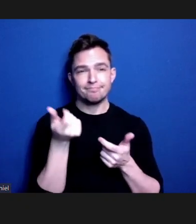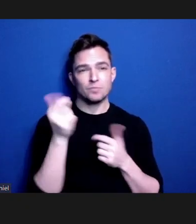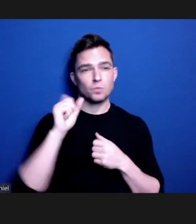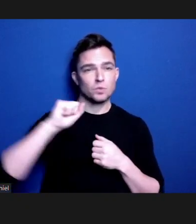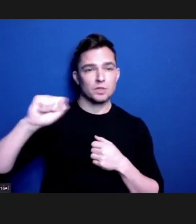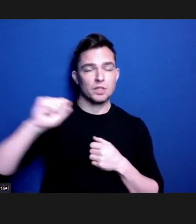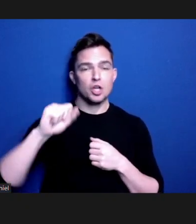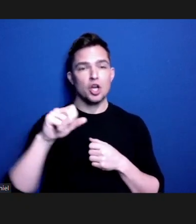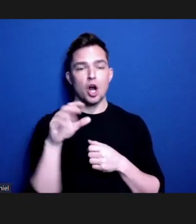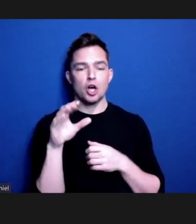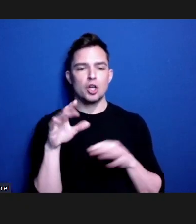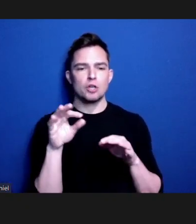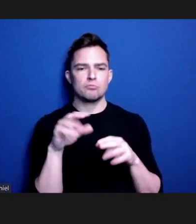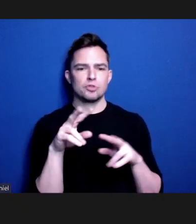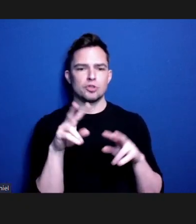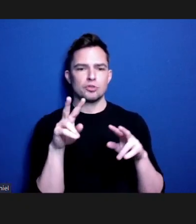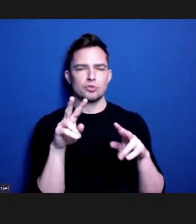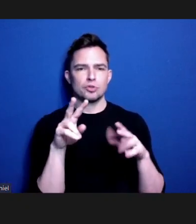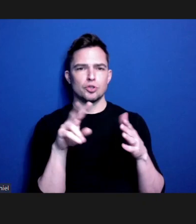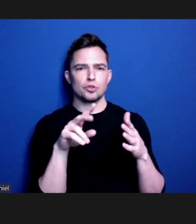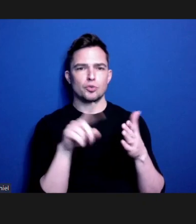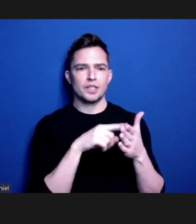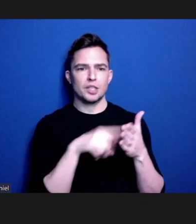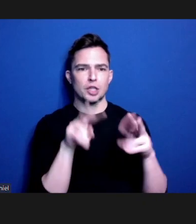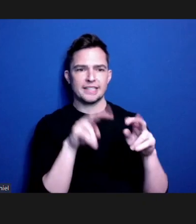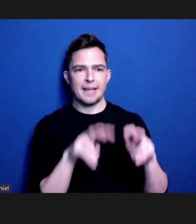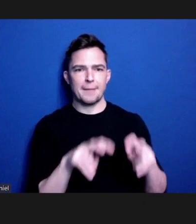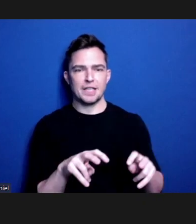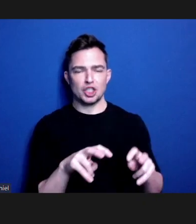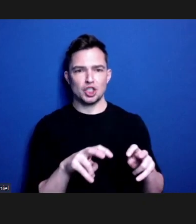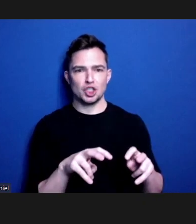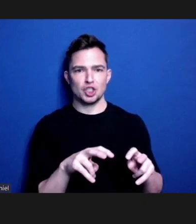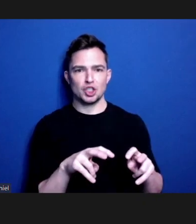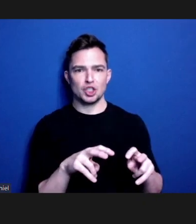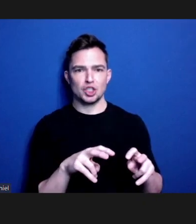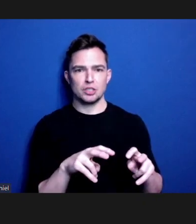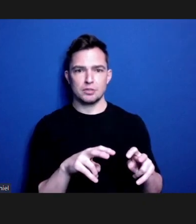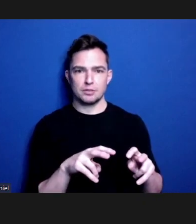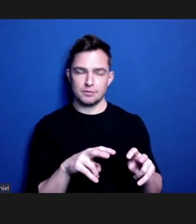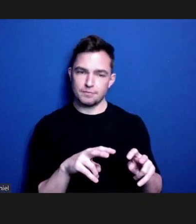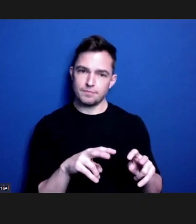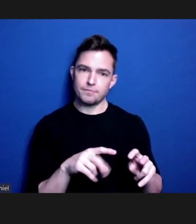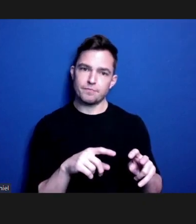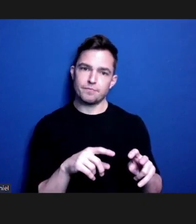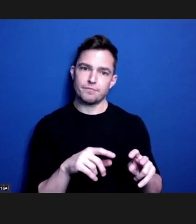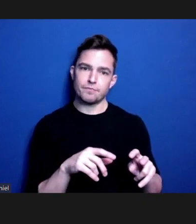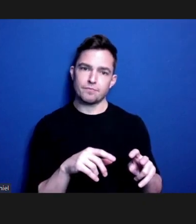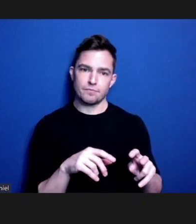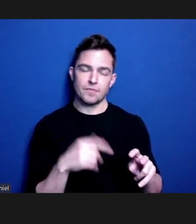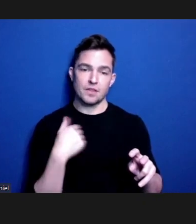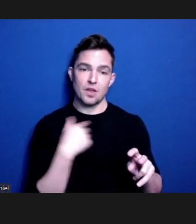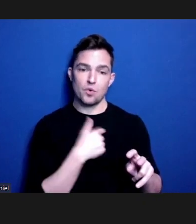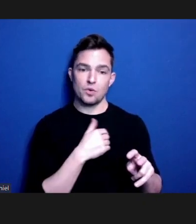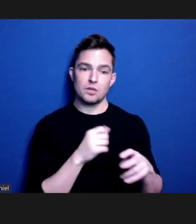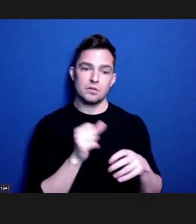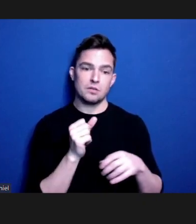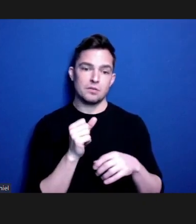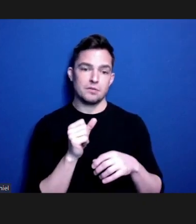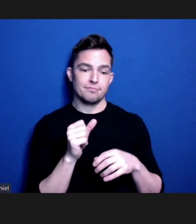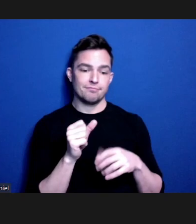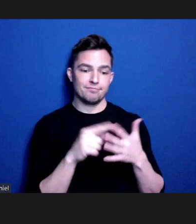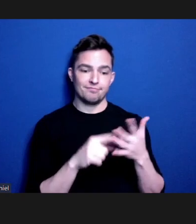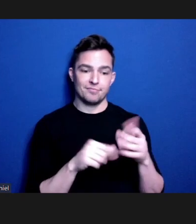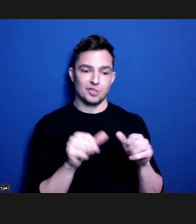of whole, the training that we know, you know, shaped our pedagogies and our approaches to